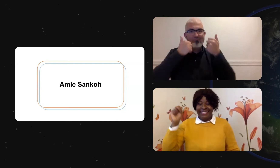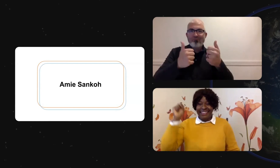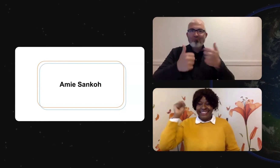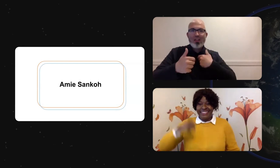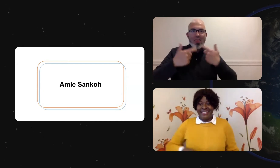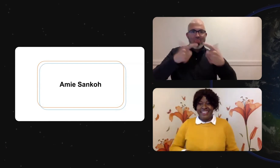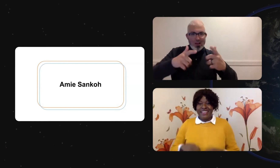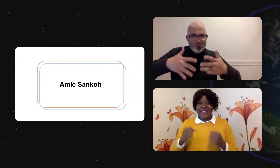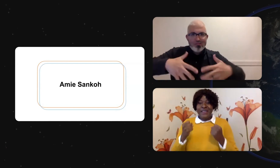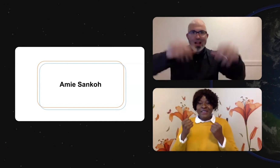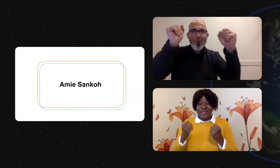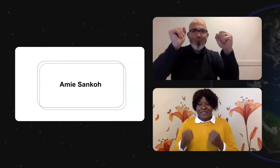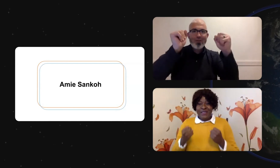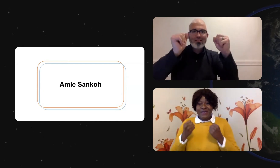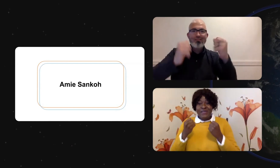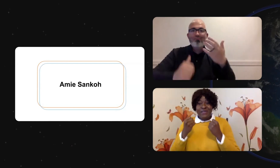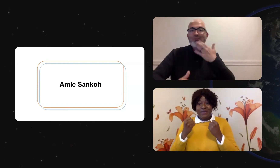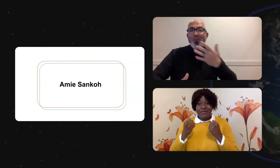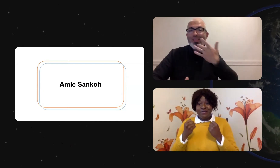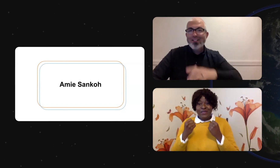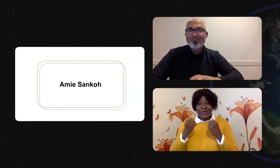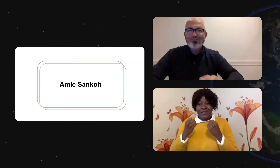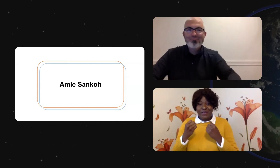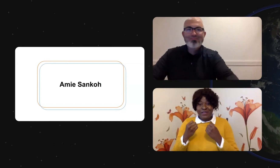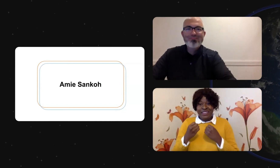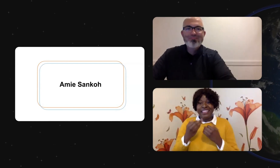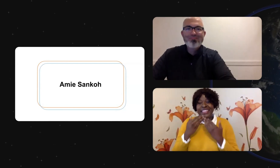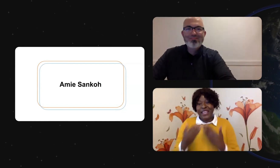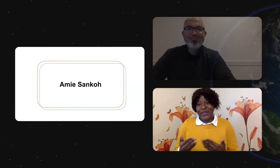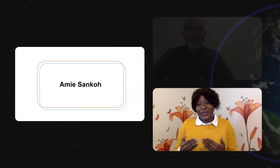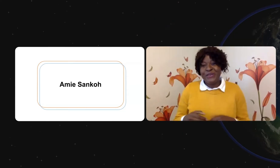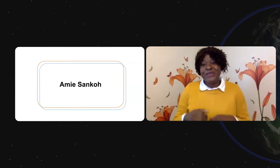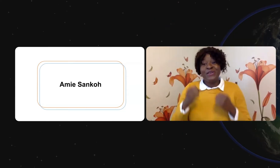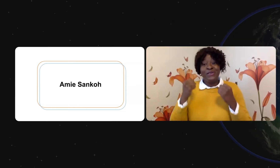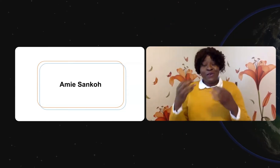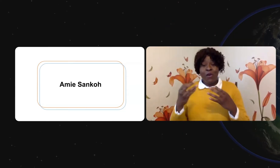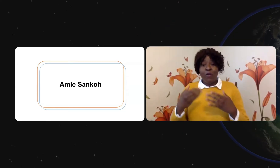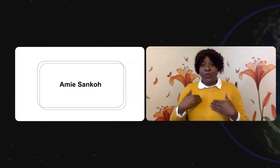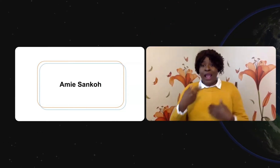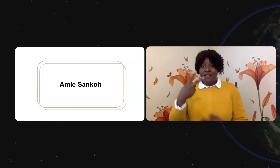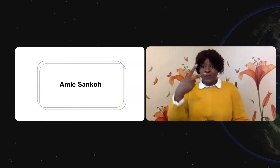Okay, you can have the video screen.